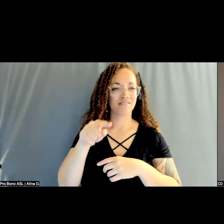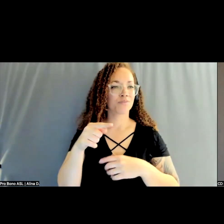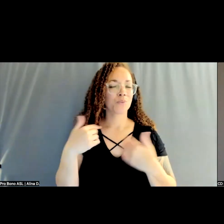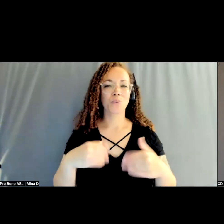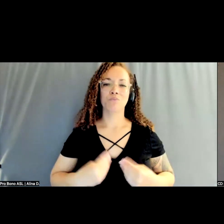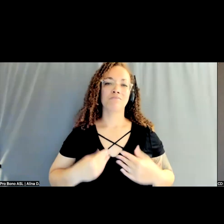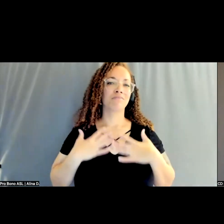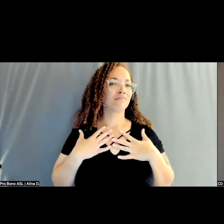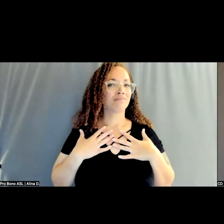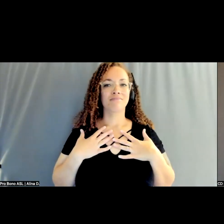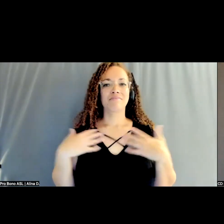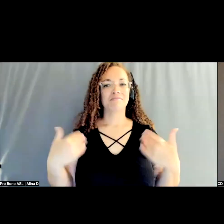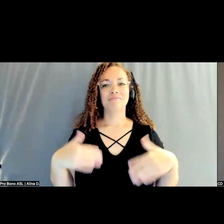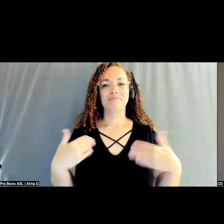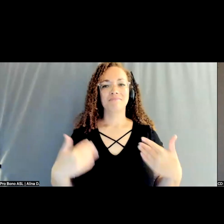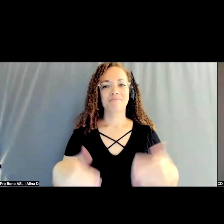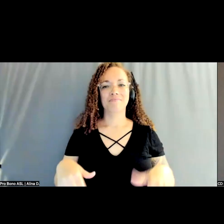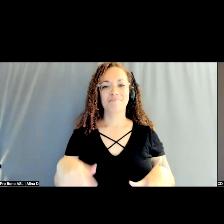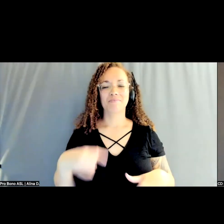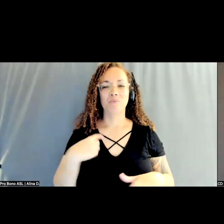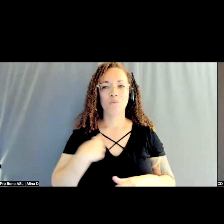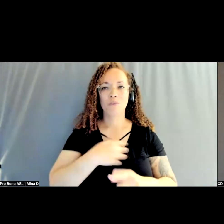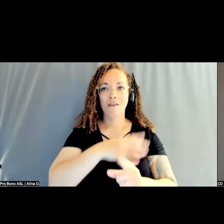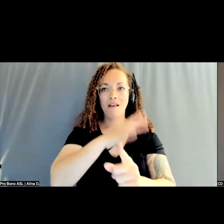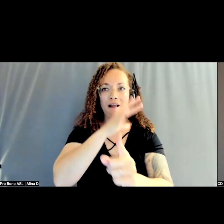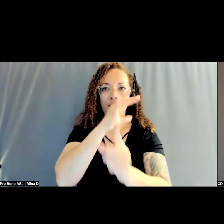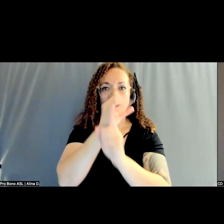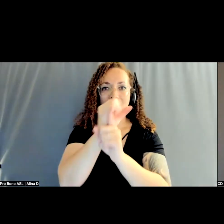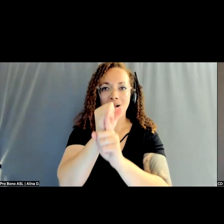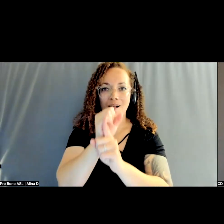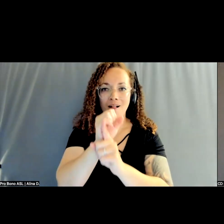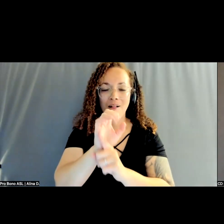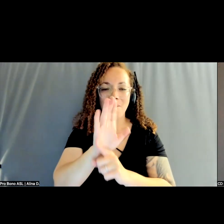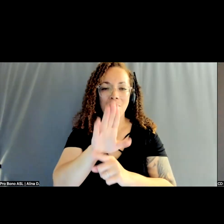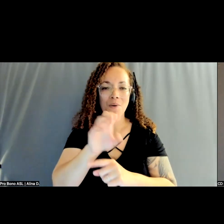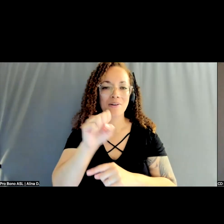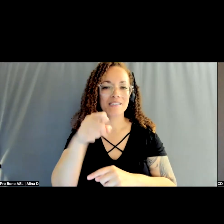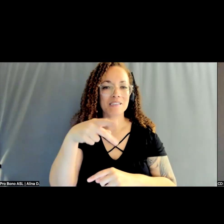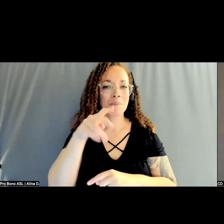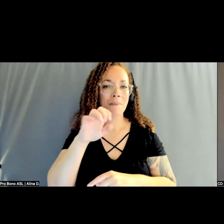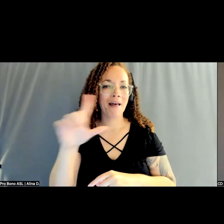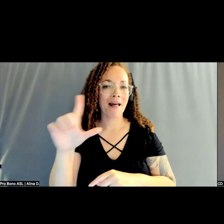Yeah! And with that, I'm going to go into our discussion between y'all. So,